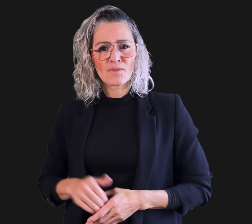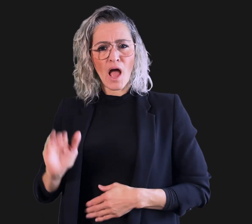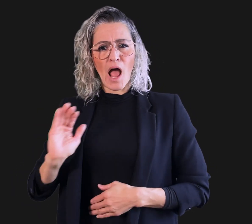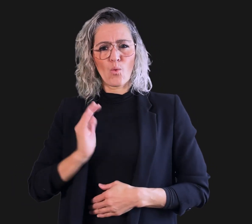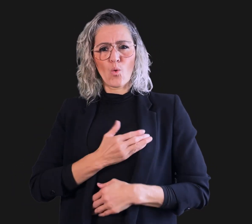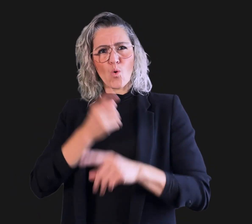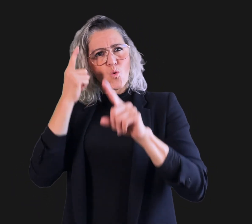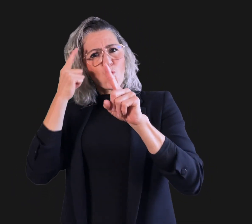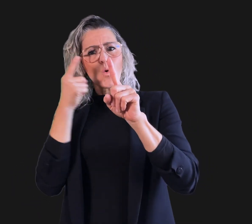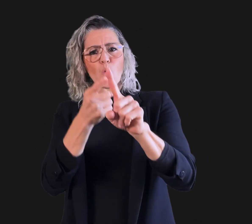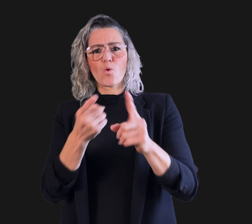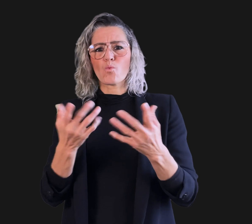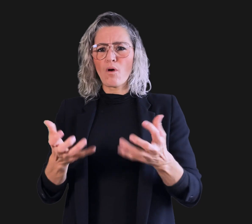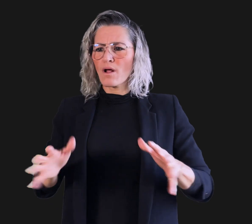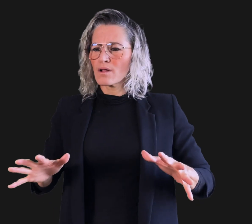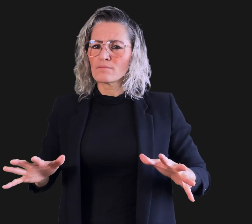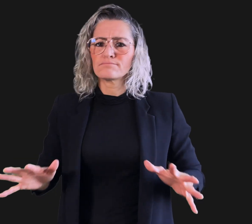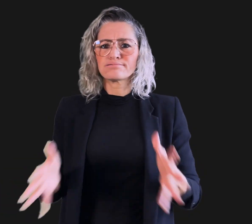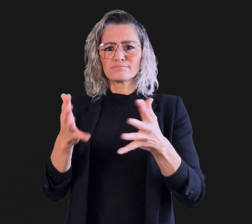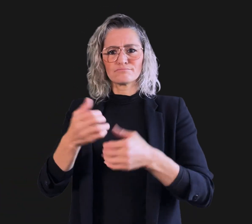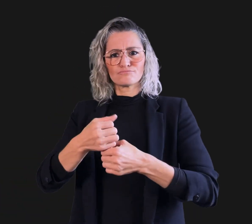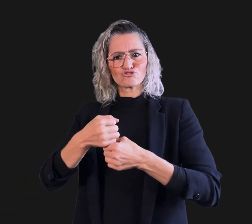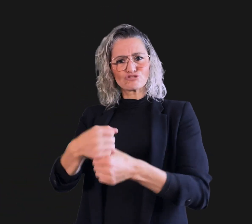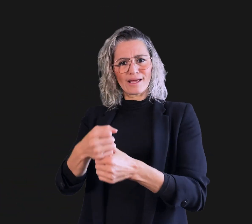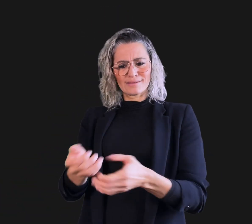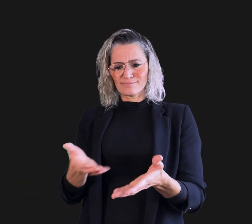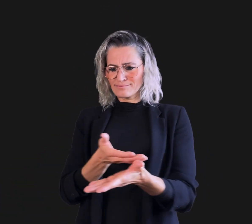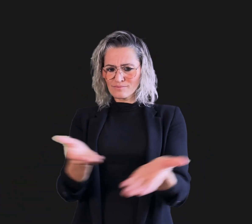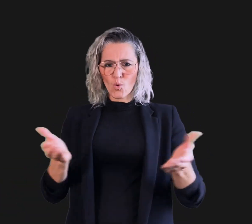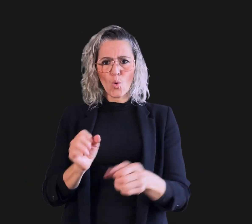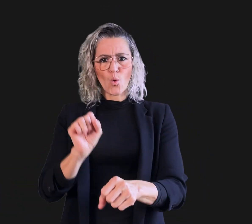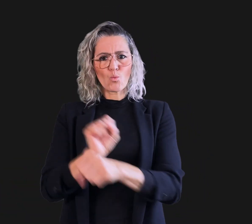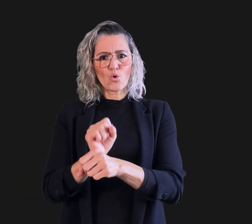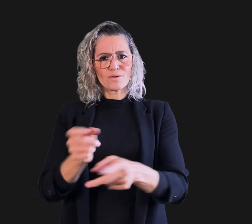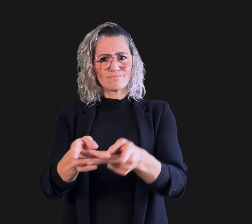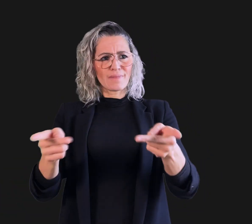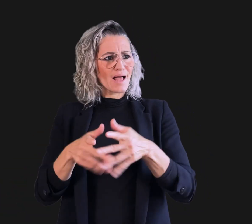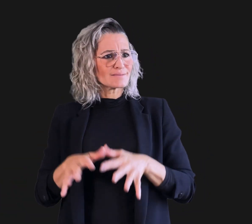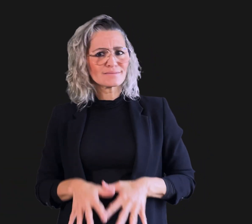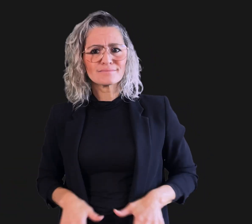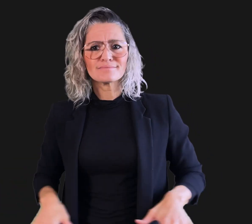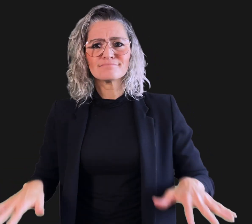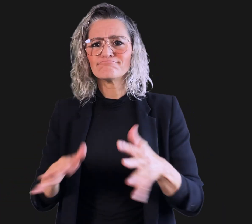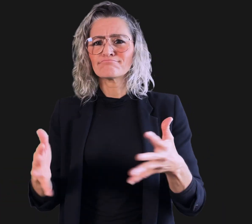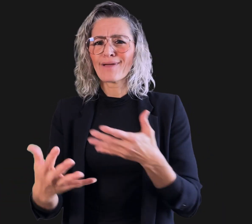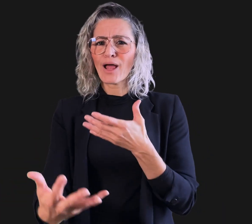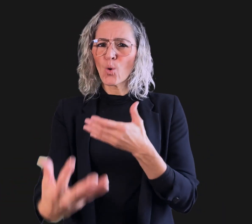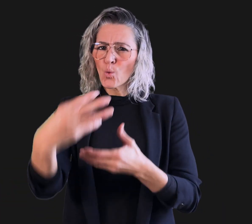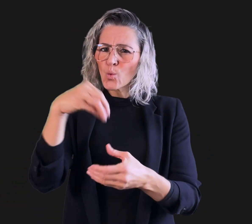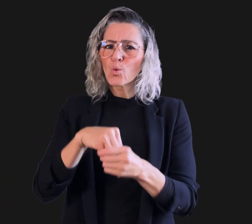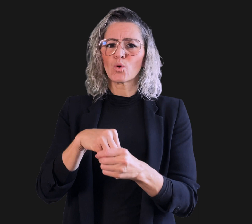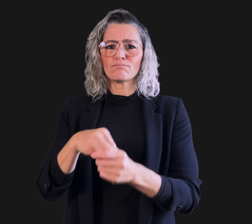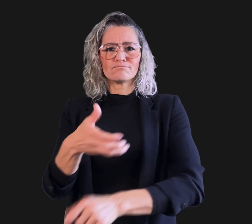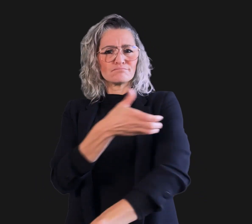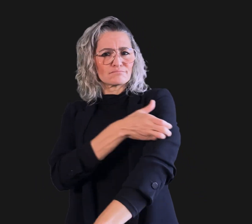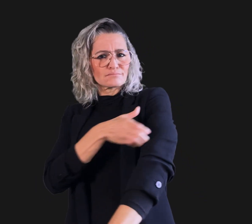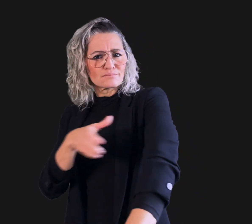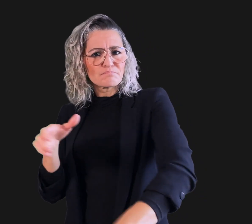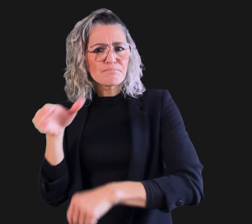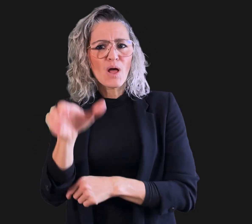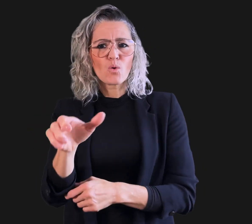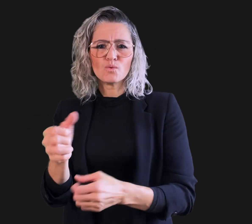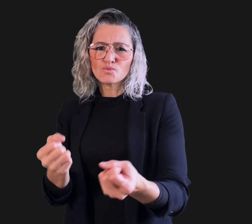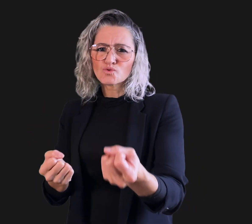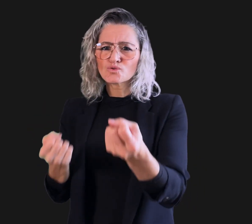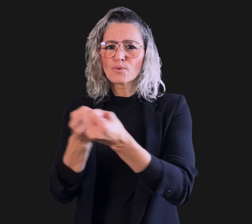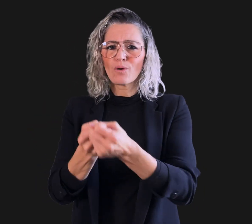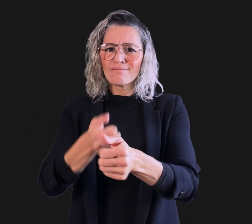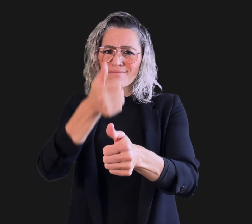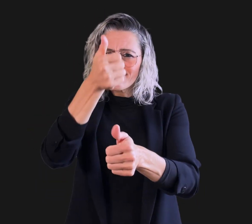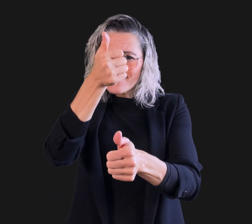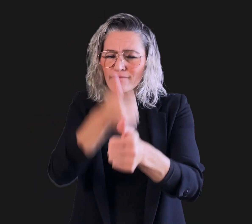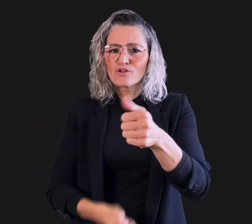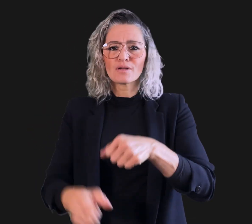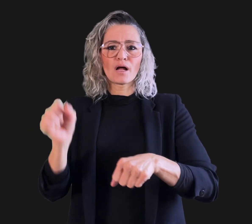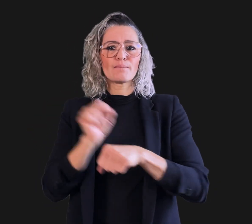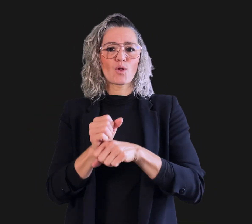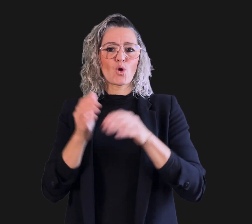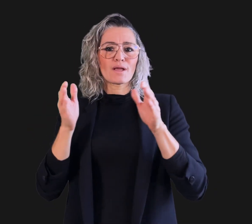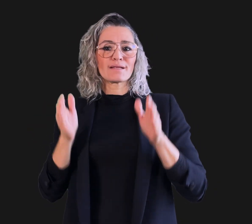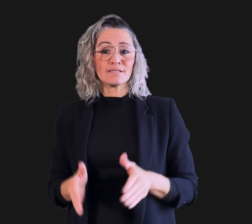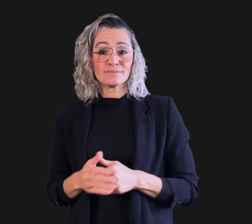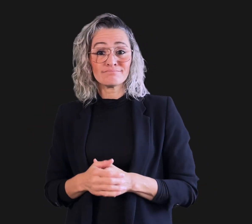Our goal is to create a workplace that includes, empowers, and supports every employee.